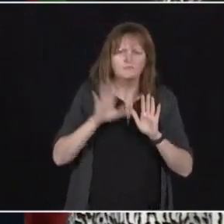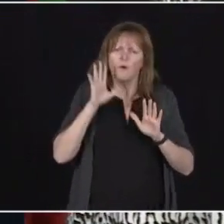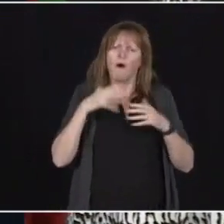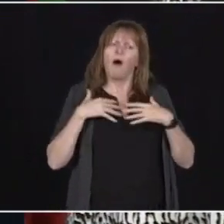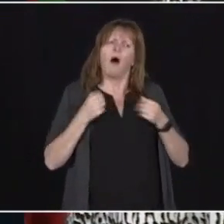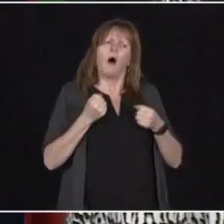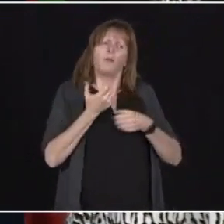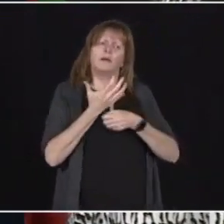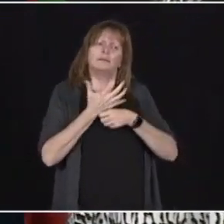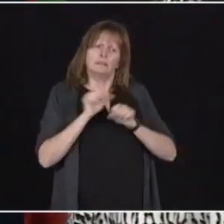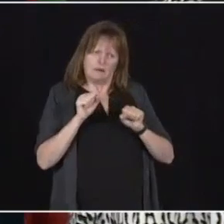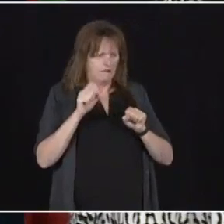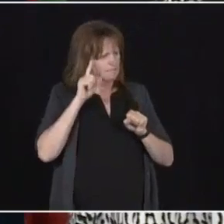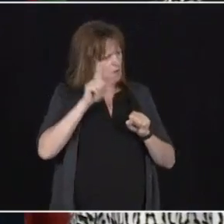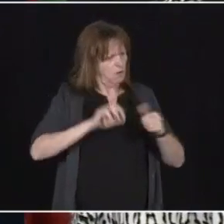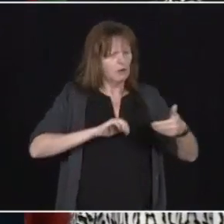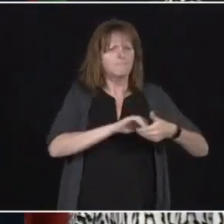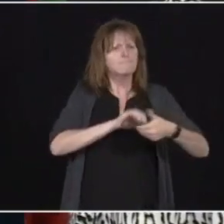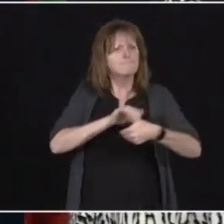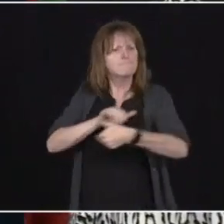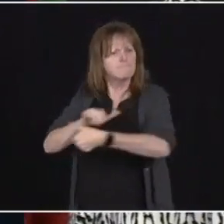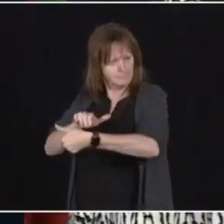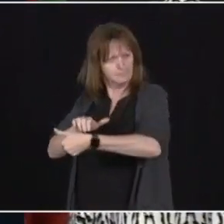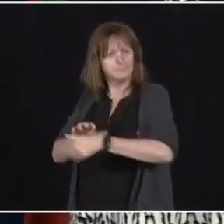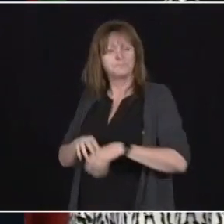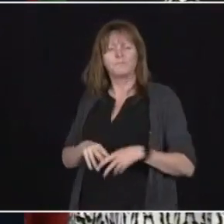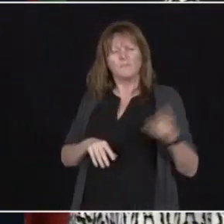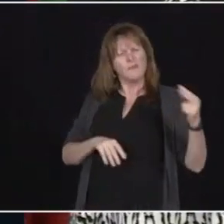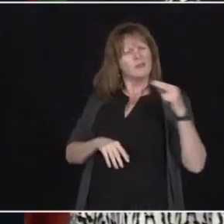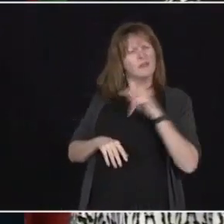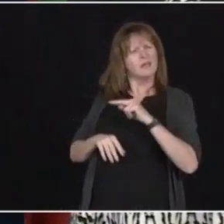to provide businesses with information on personal protective equipment suppliers.